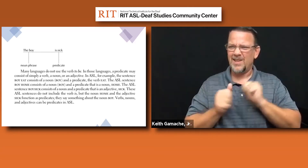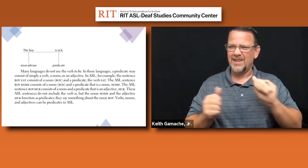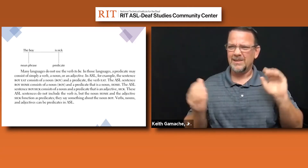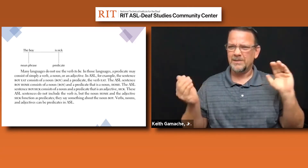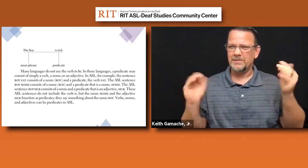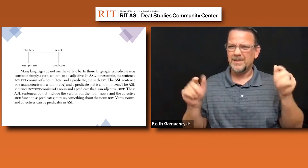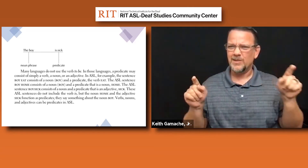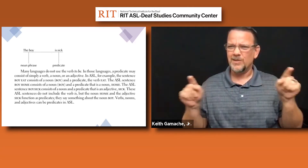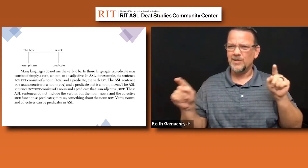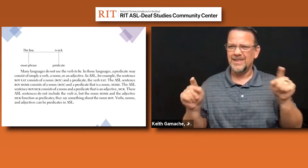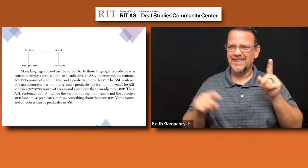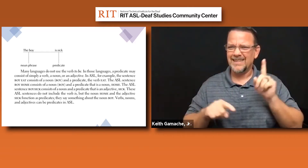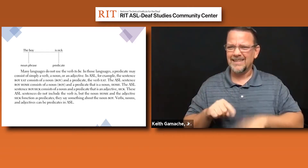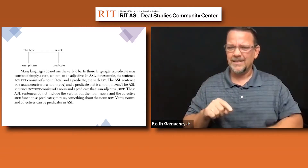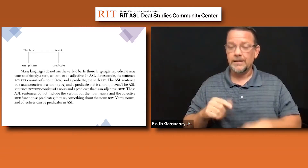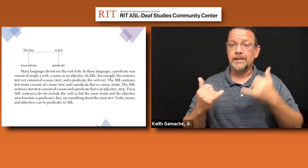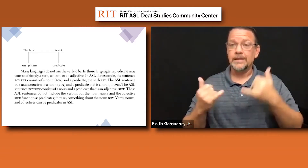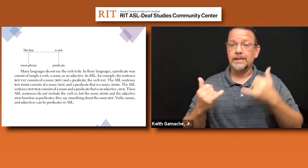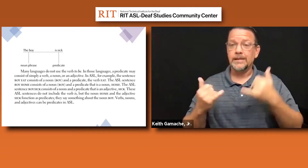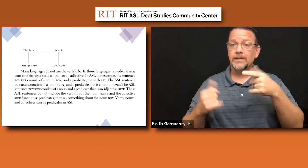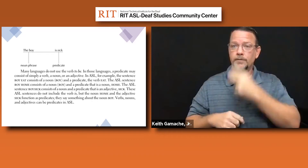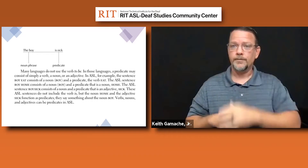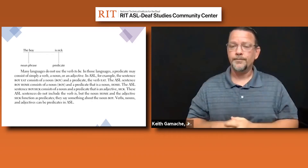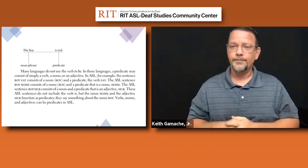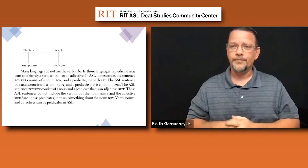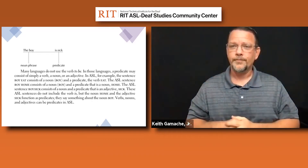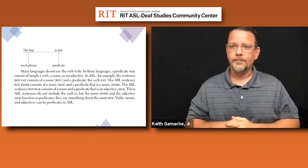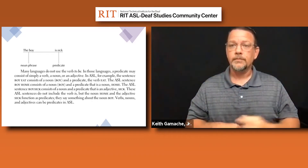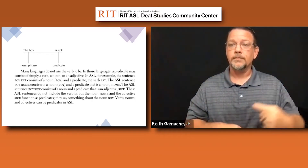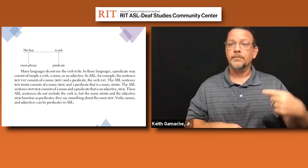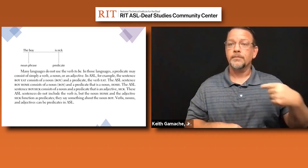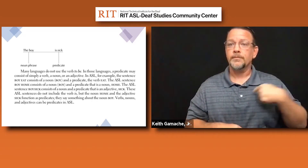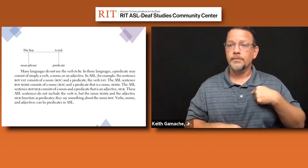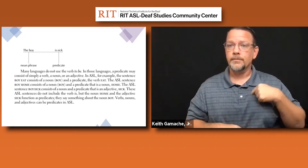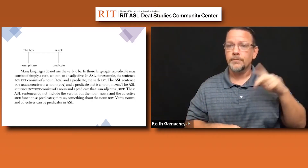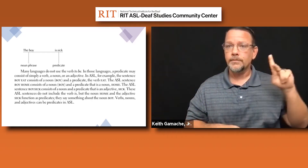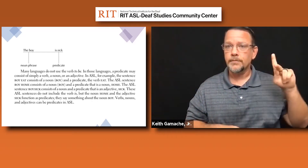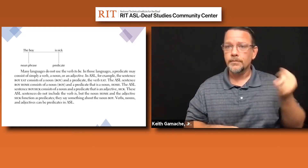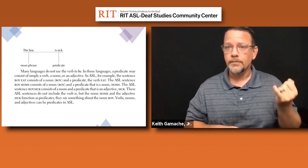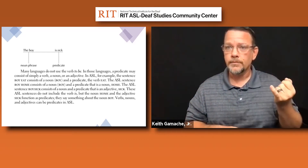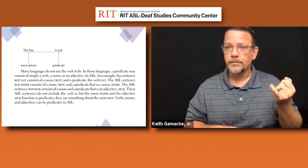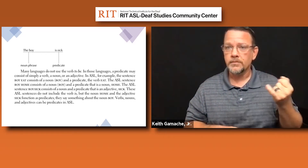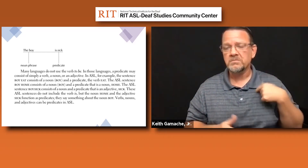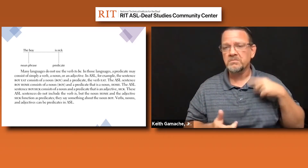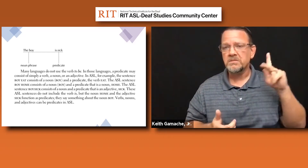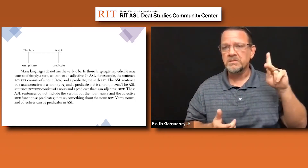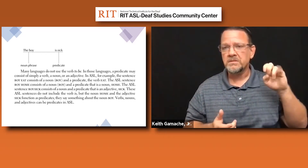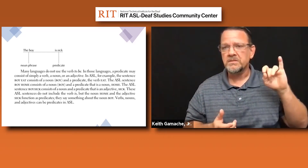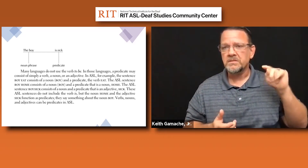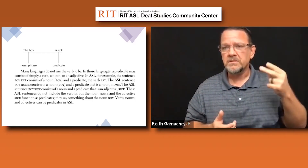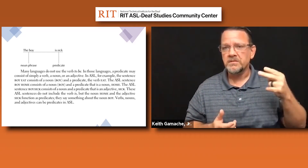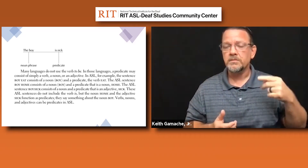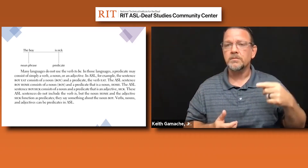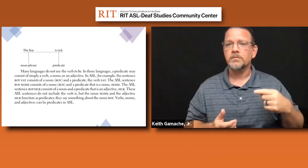and we have two completely different modalities that we're, apparently, trying to compare which I said, "I'm Keith"?